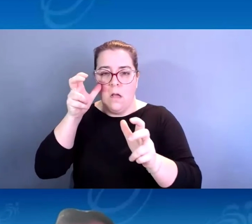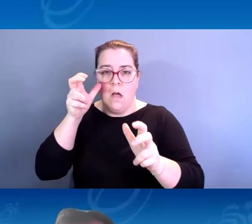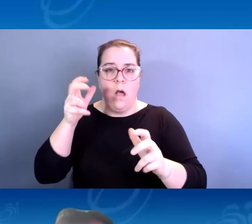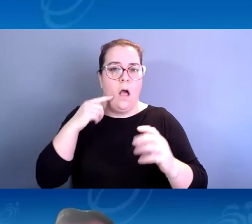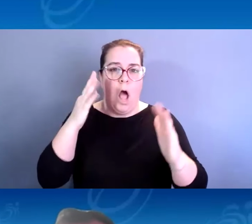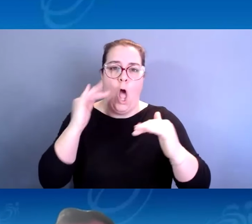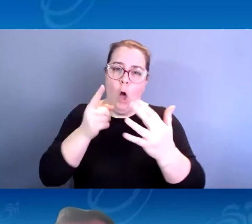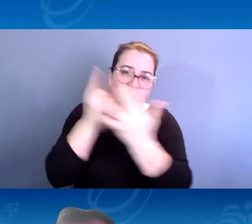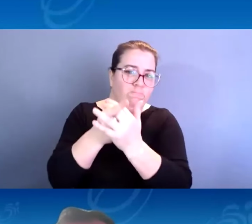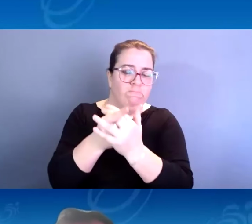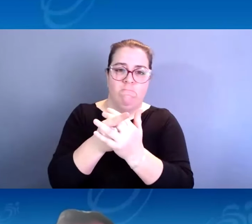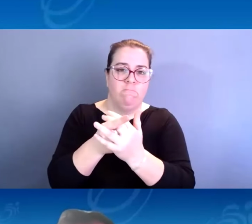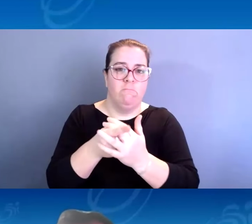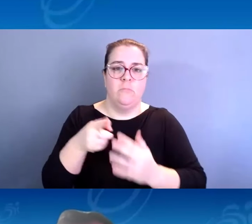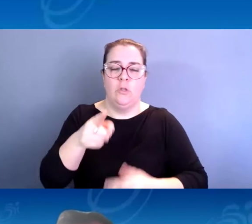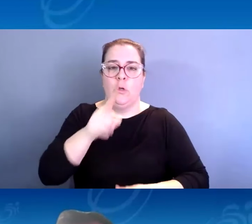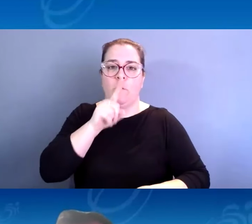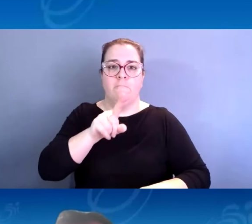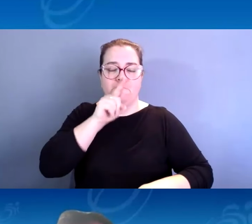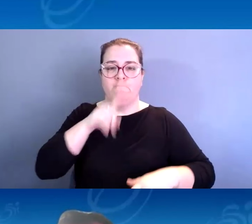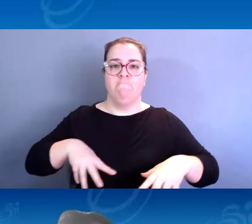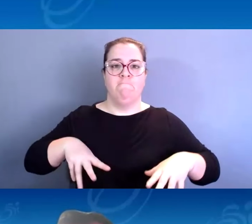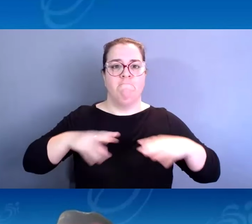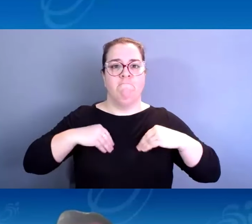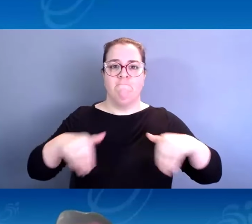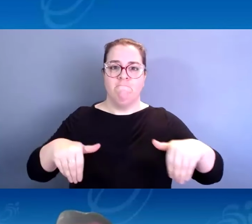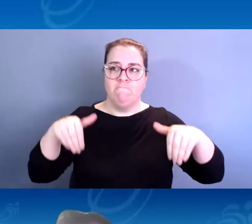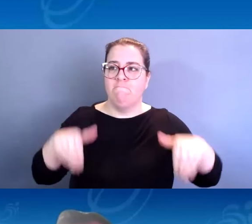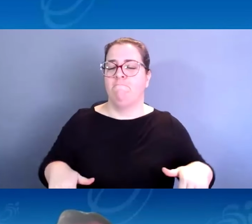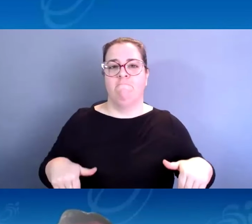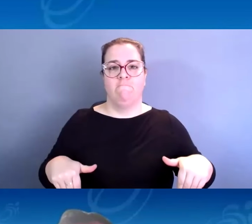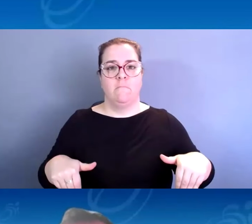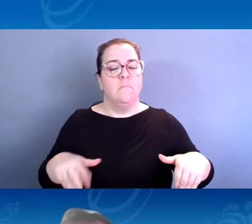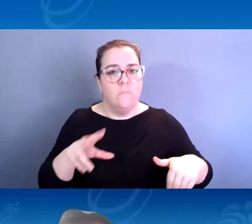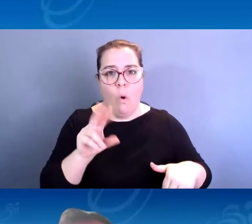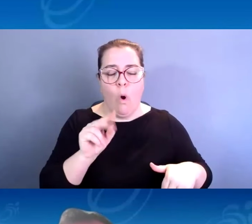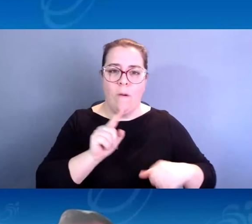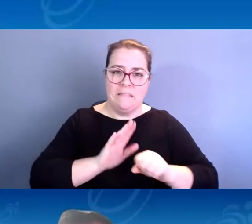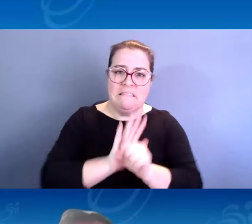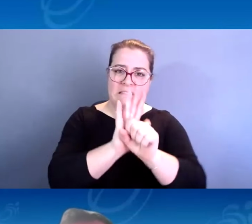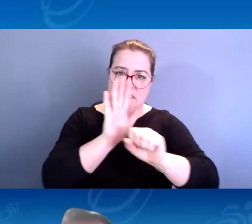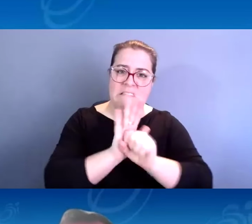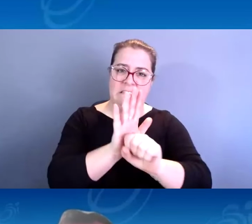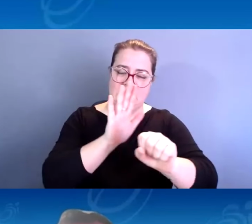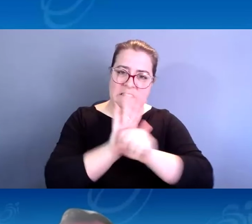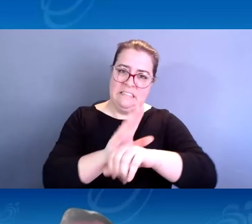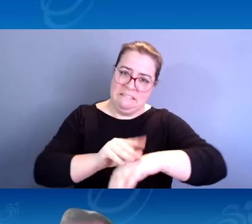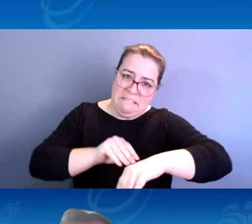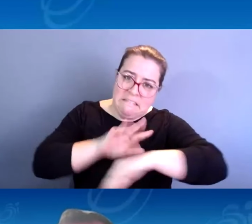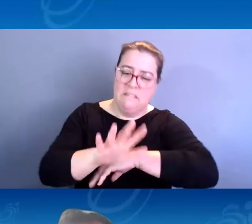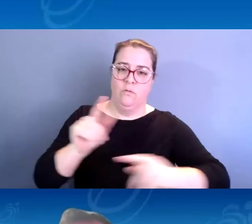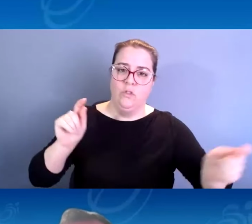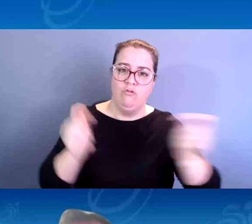is don't stop influencing change. That's absolutely fantastic. Takeaway.